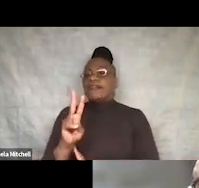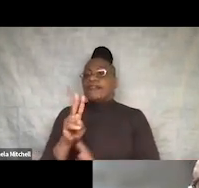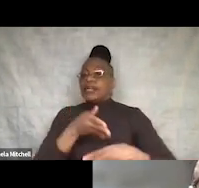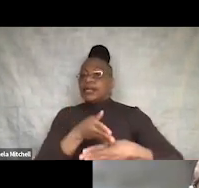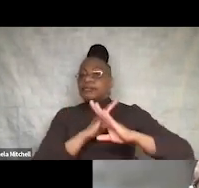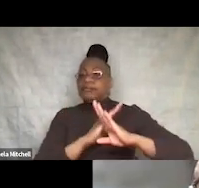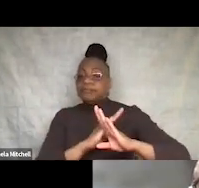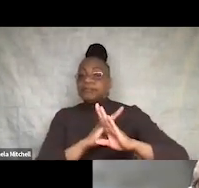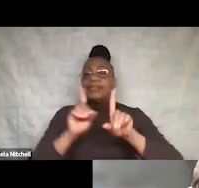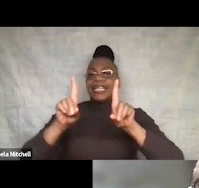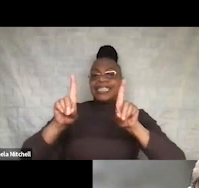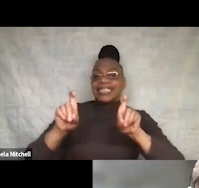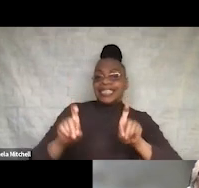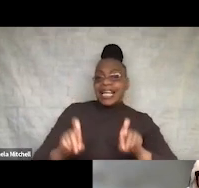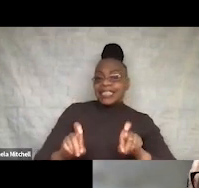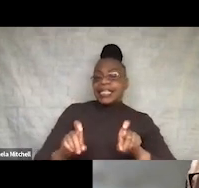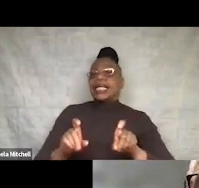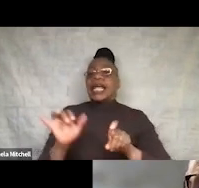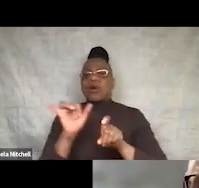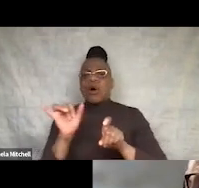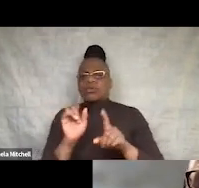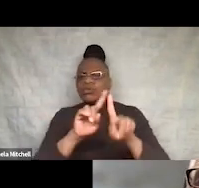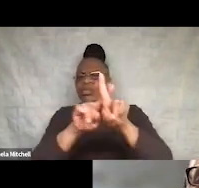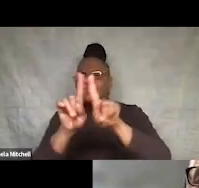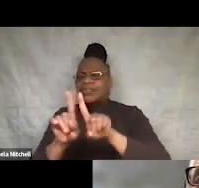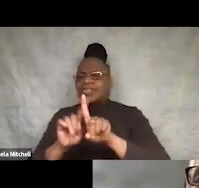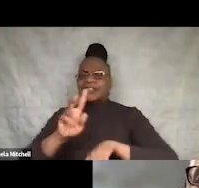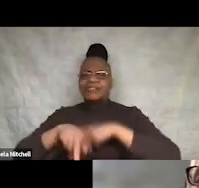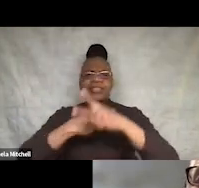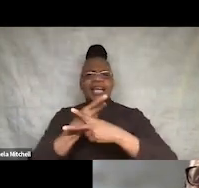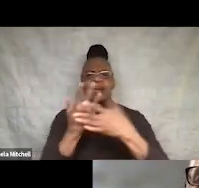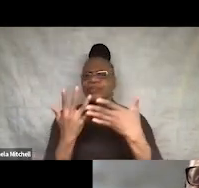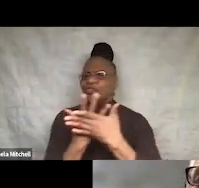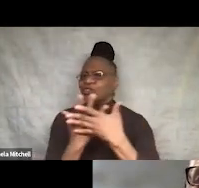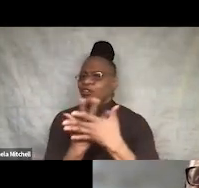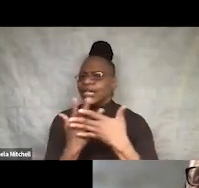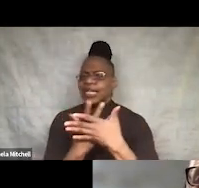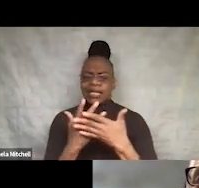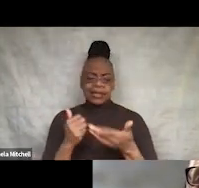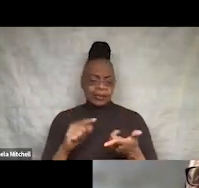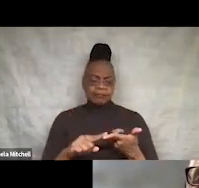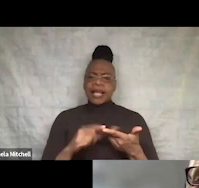They do all kinds of healthcare screenings, you know, help with healthy housing initiatives.